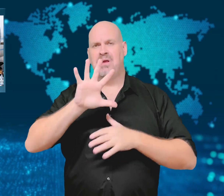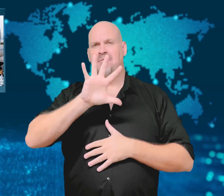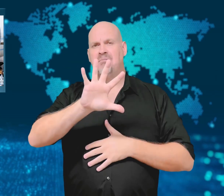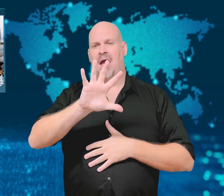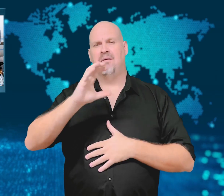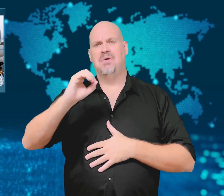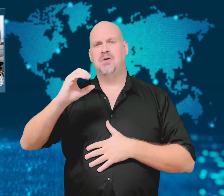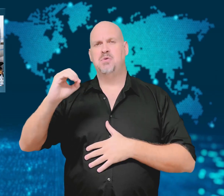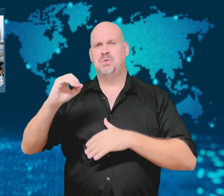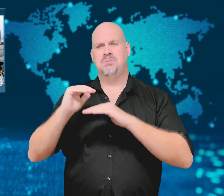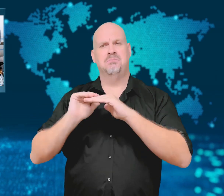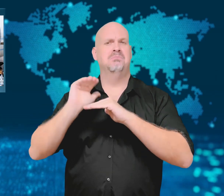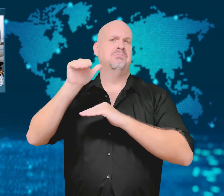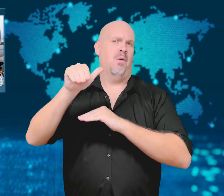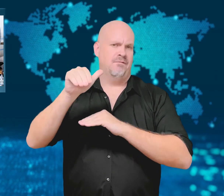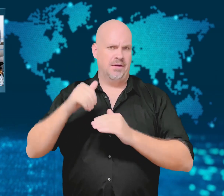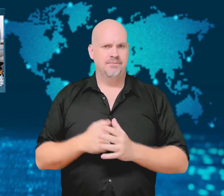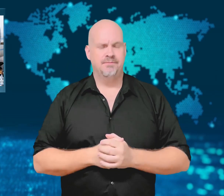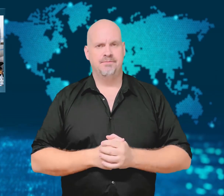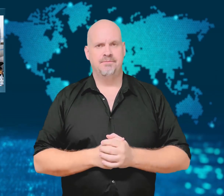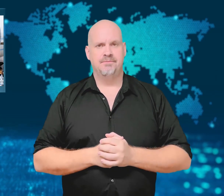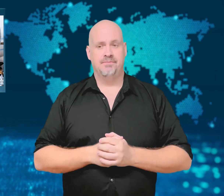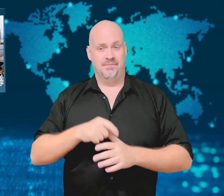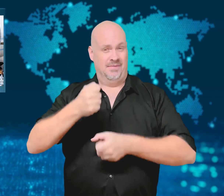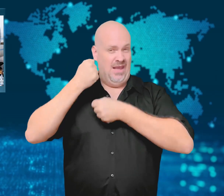there were at least 500.